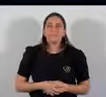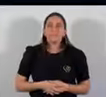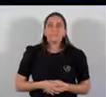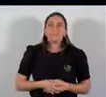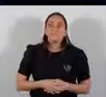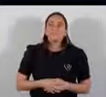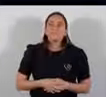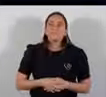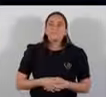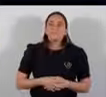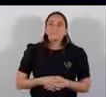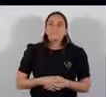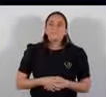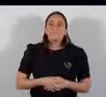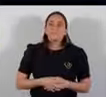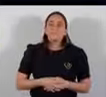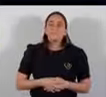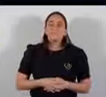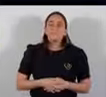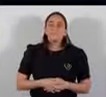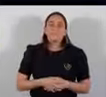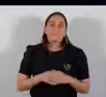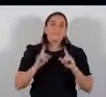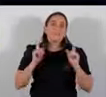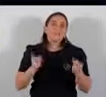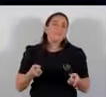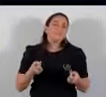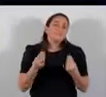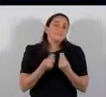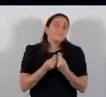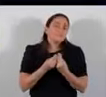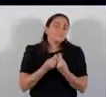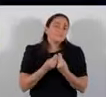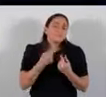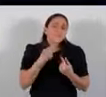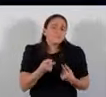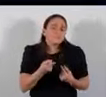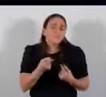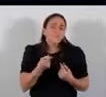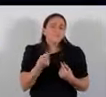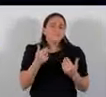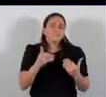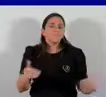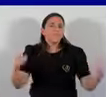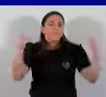Was quantified by a very prestigious Argentine economist who is called Nicolini